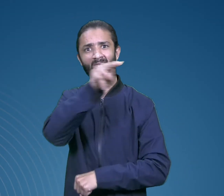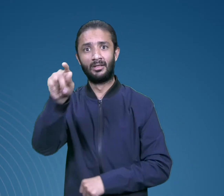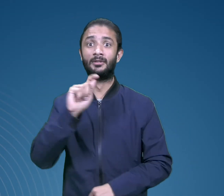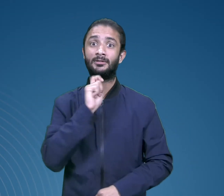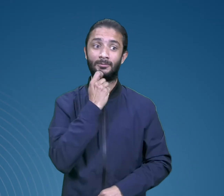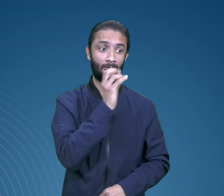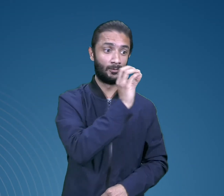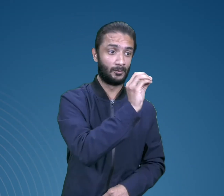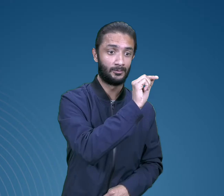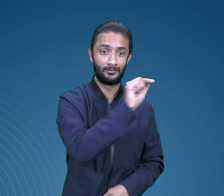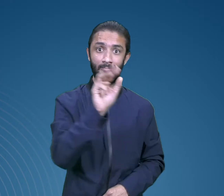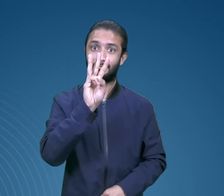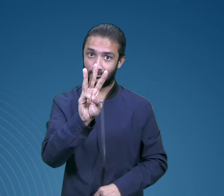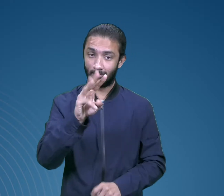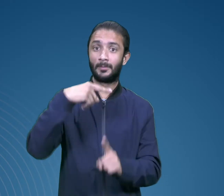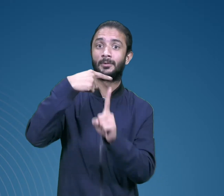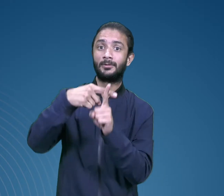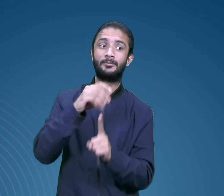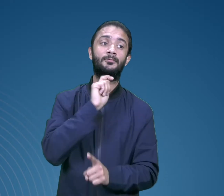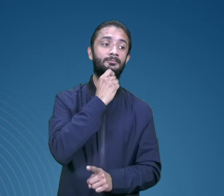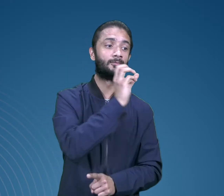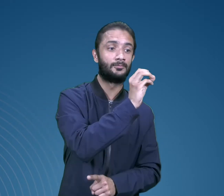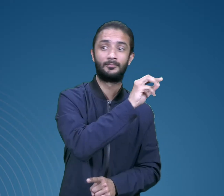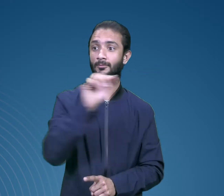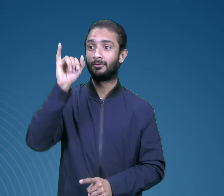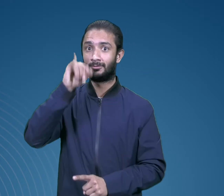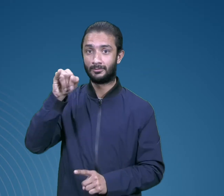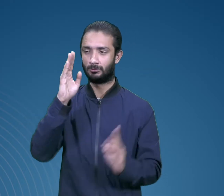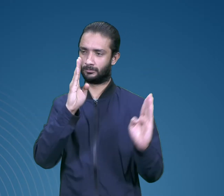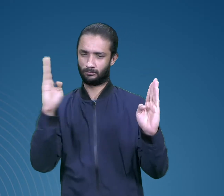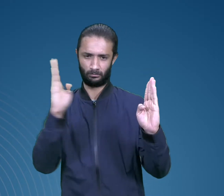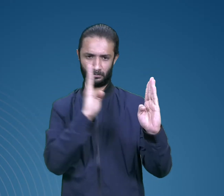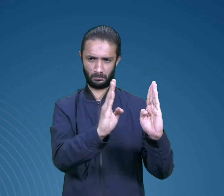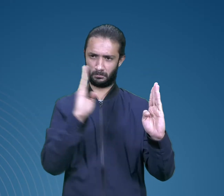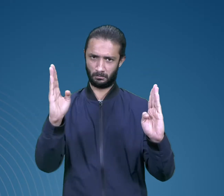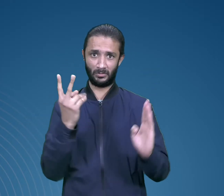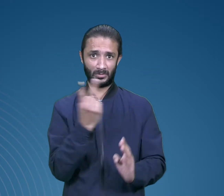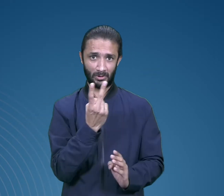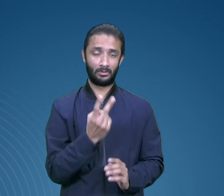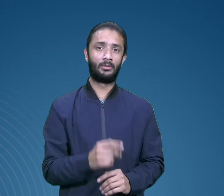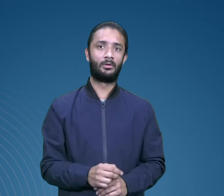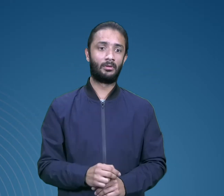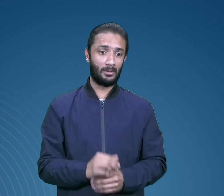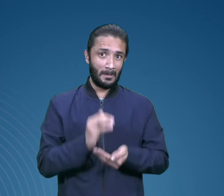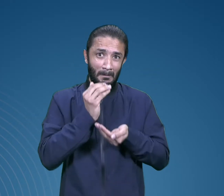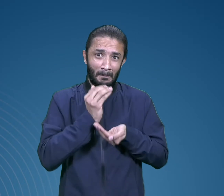from birth to three or six years prevents language deprivation.